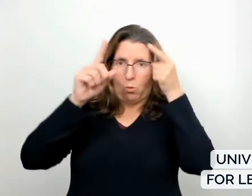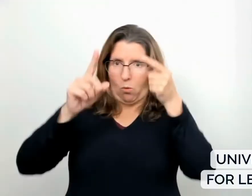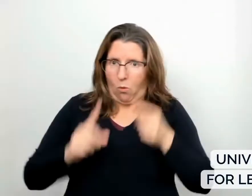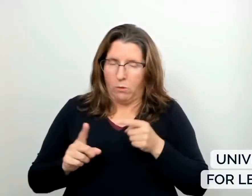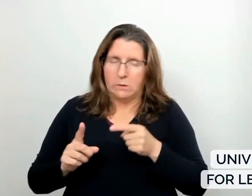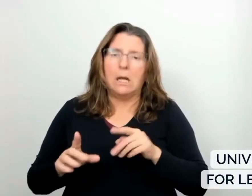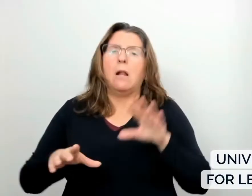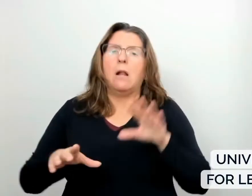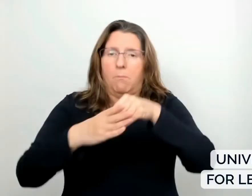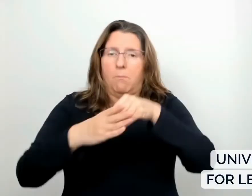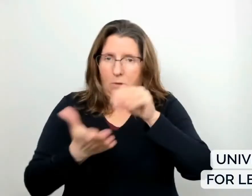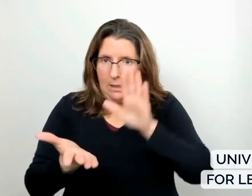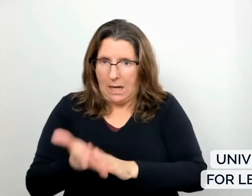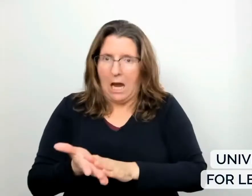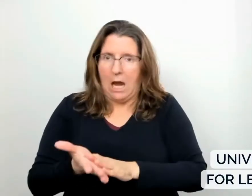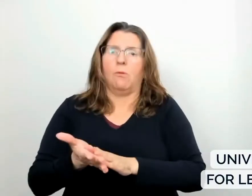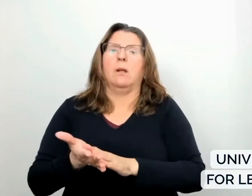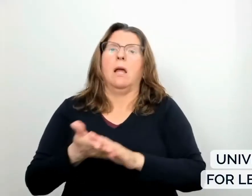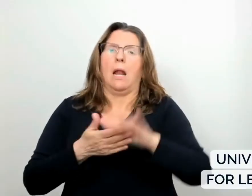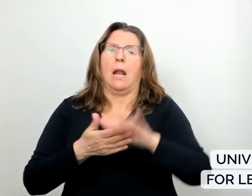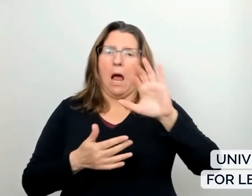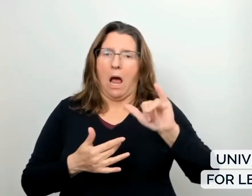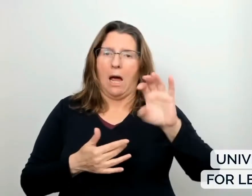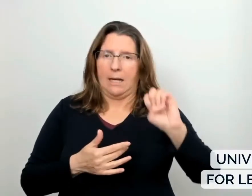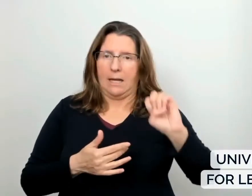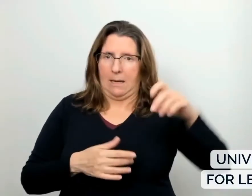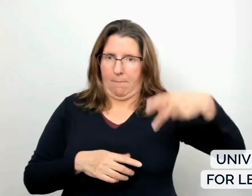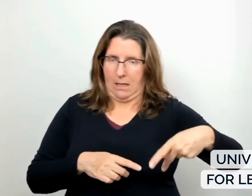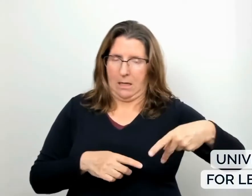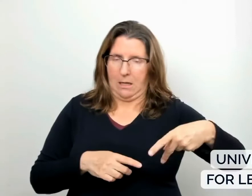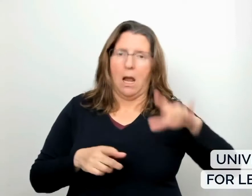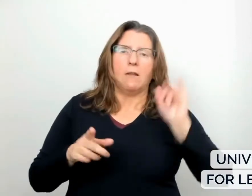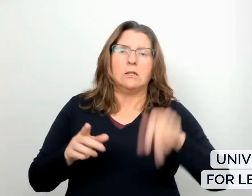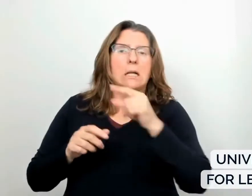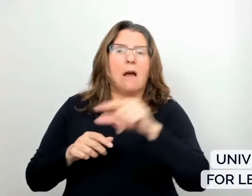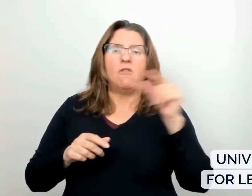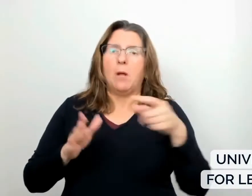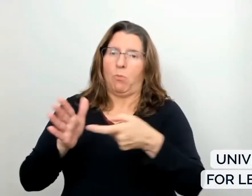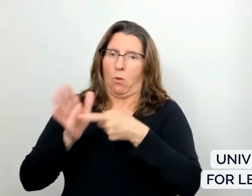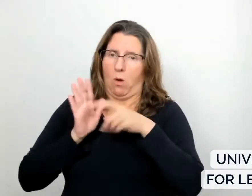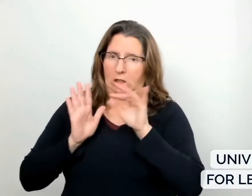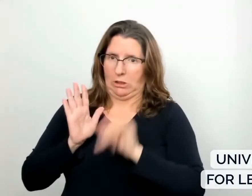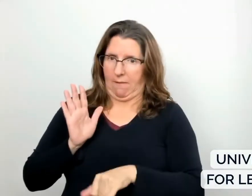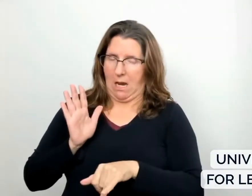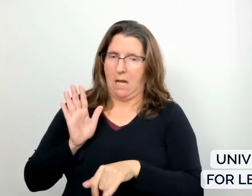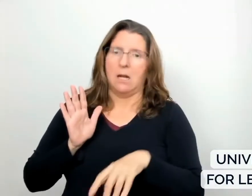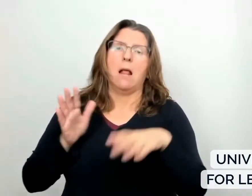For students in this category governments require IEPs to be created.